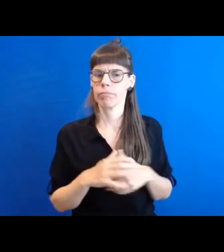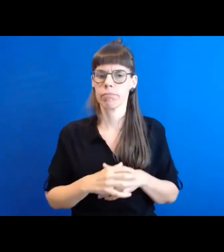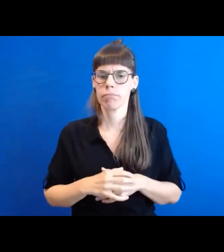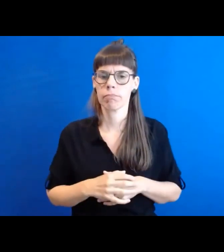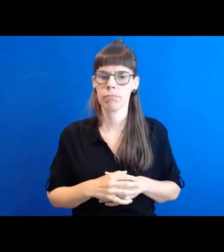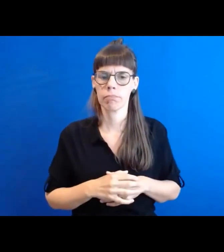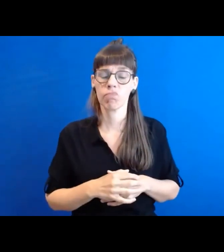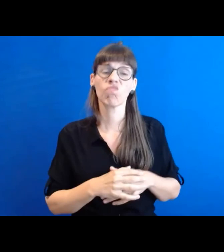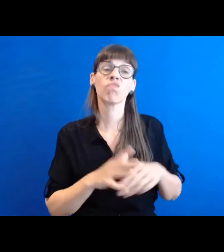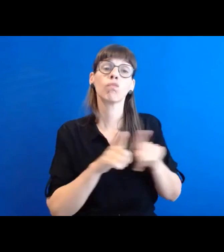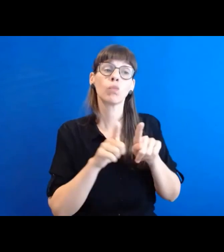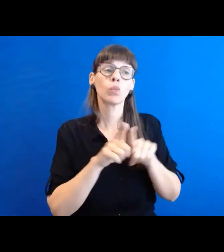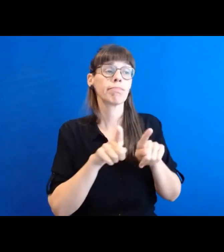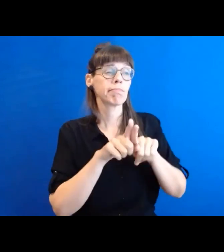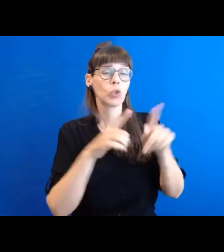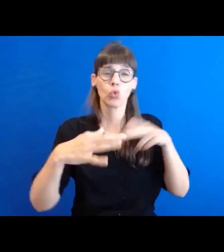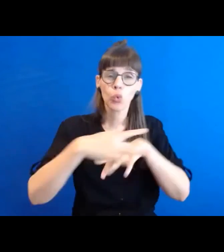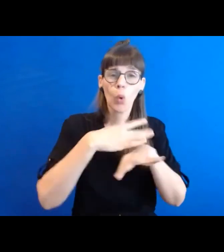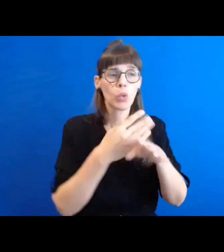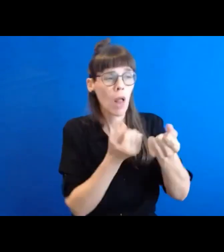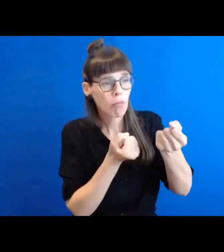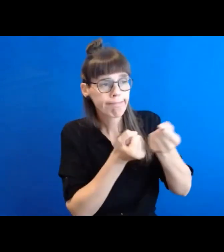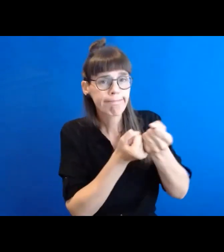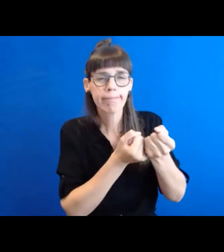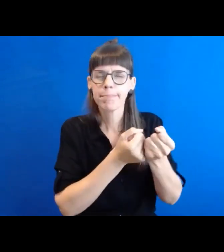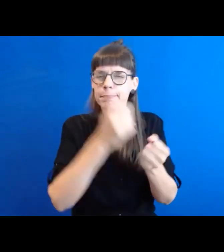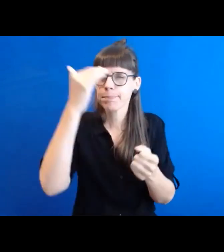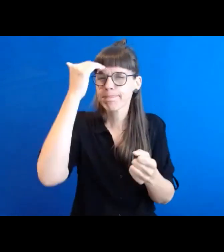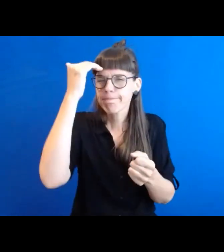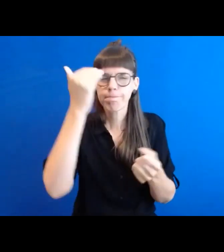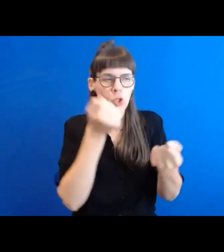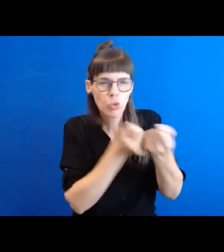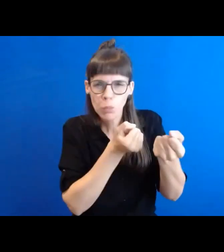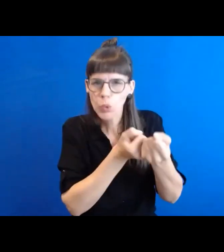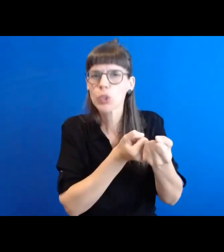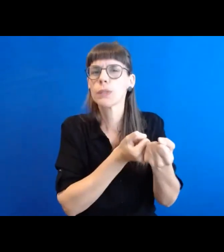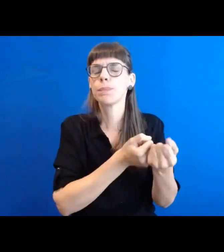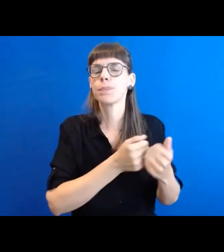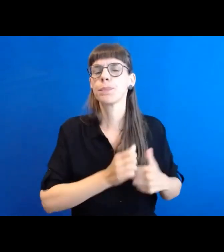to maintain themselves to contend themselves